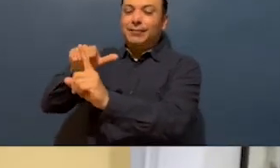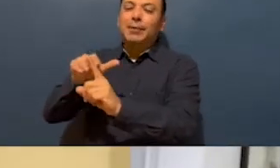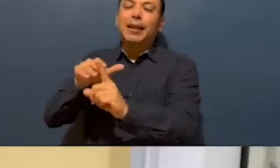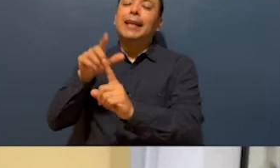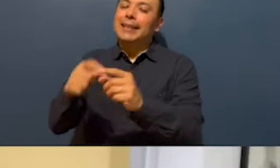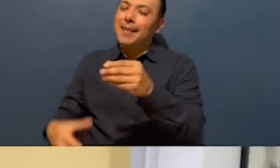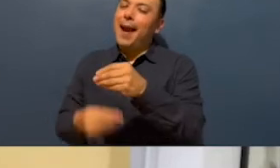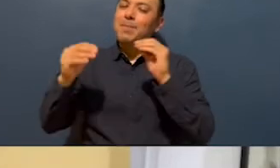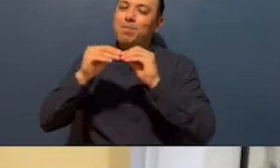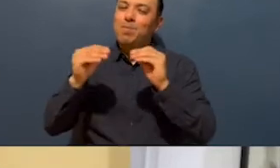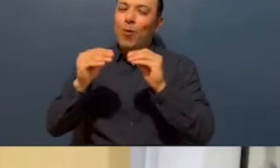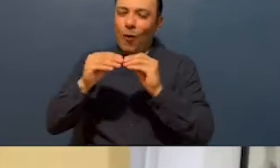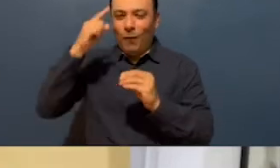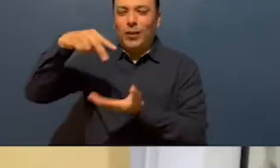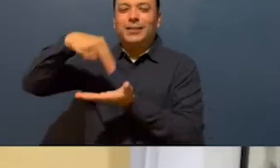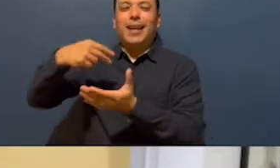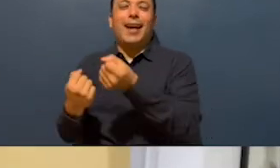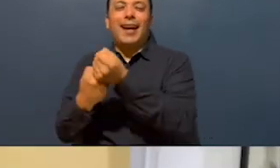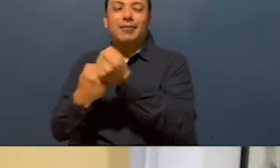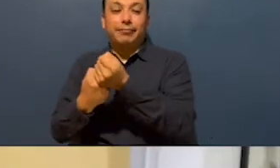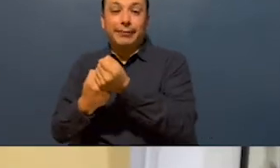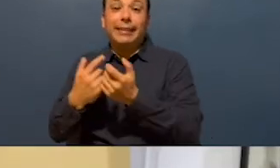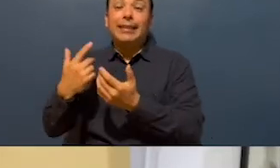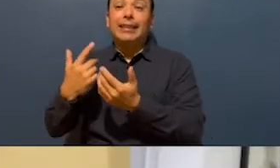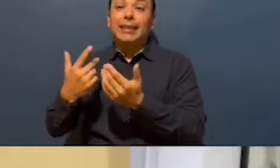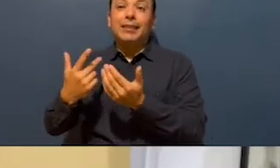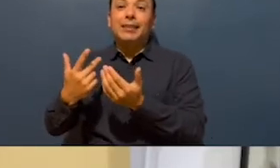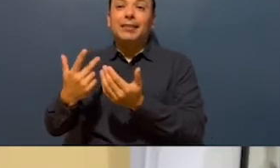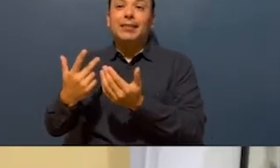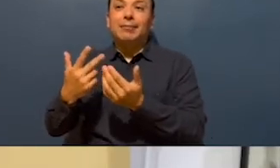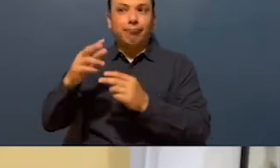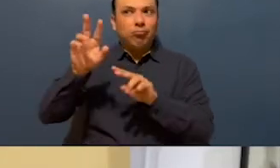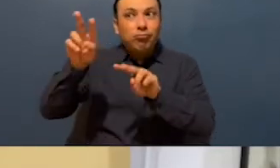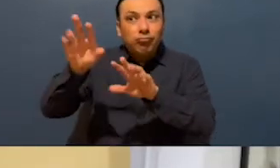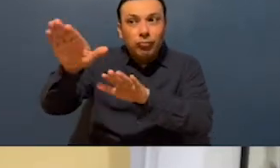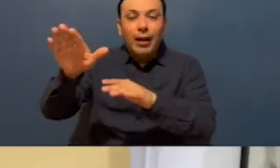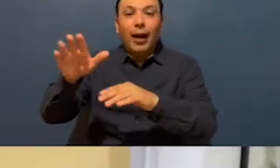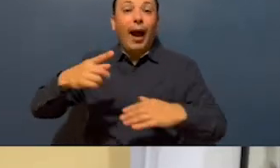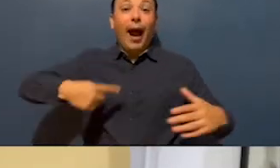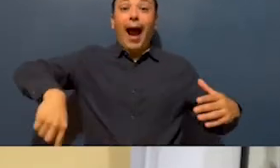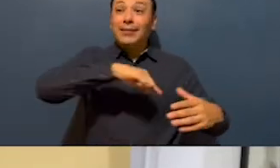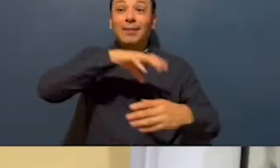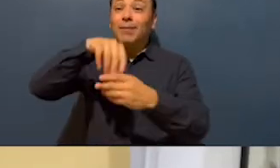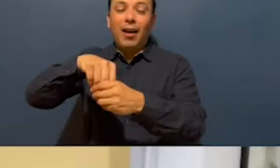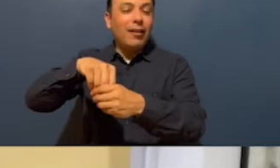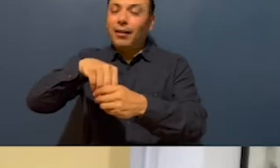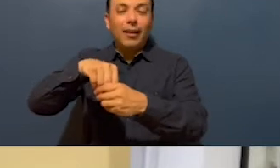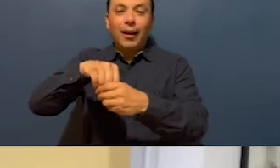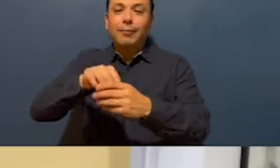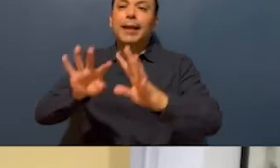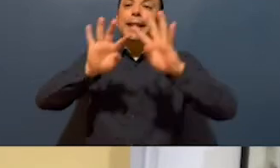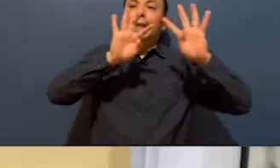is that we're often on the sidelines or we are not given as much opportunity to